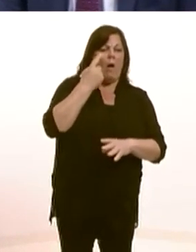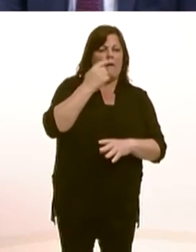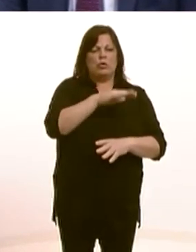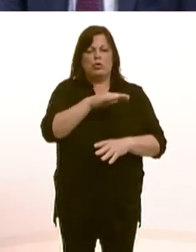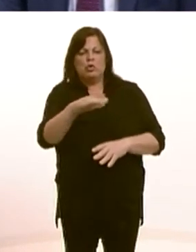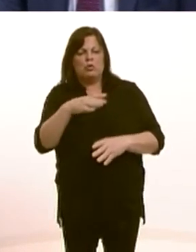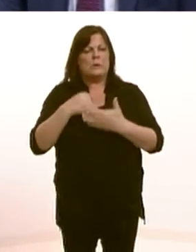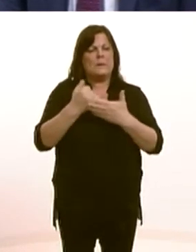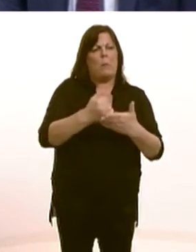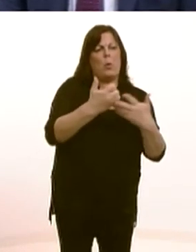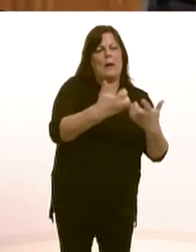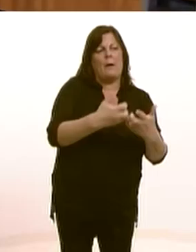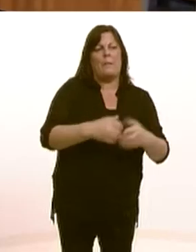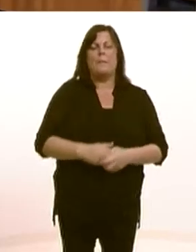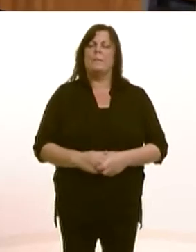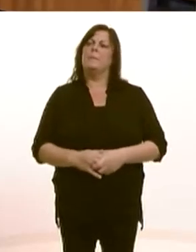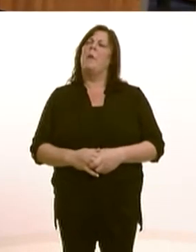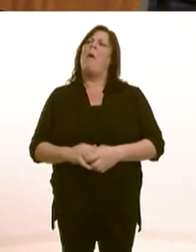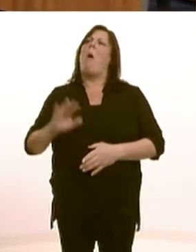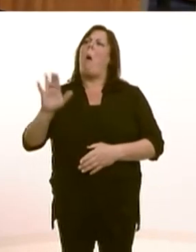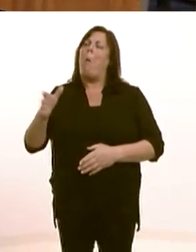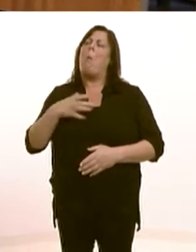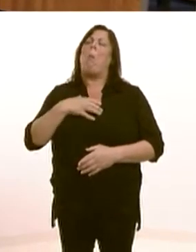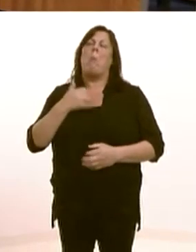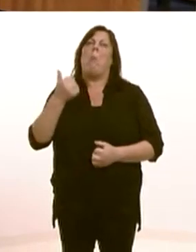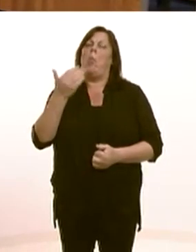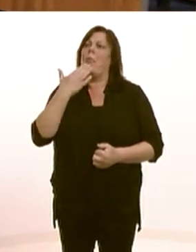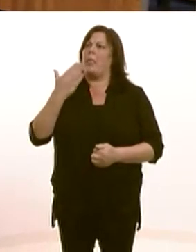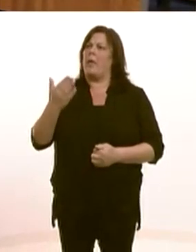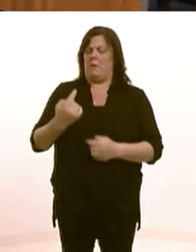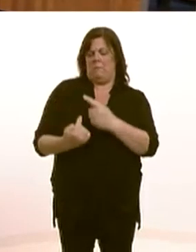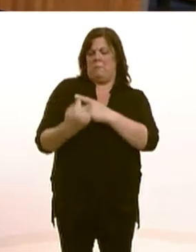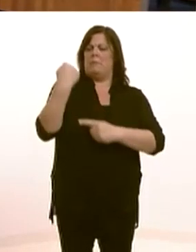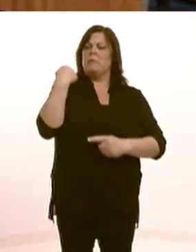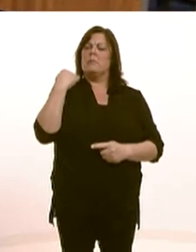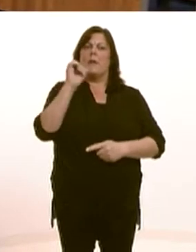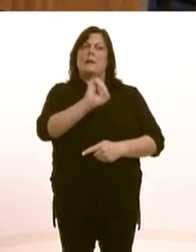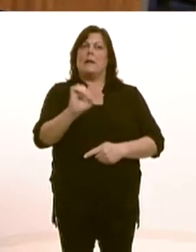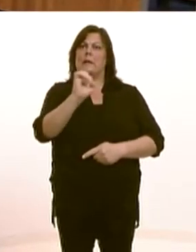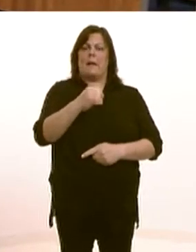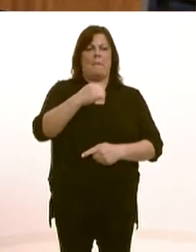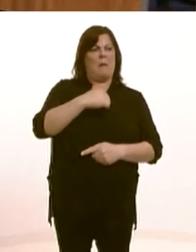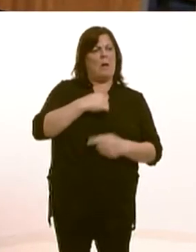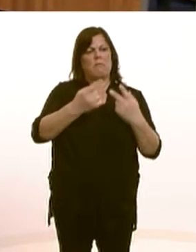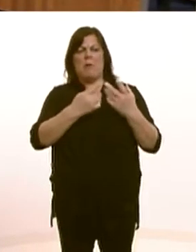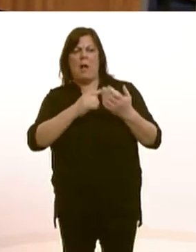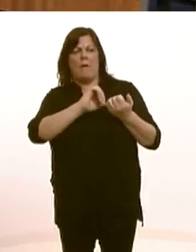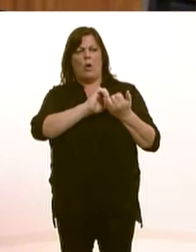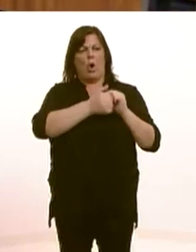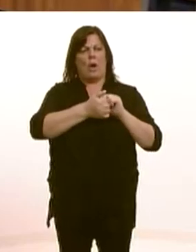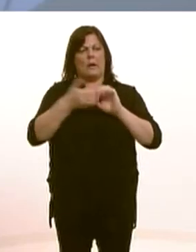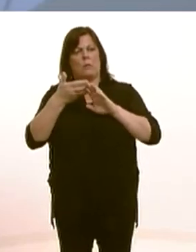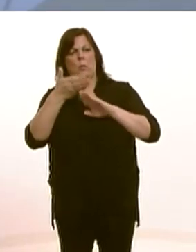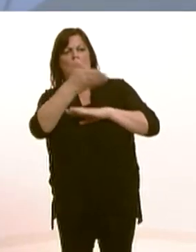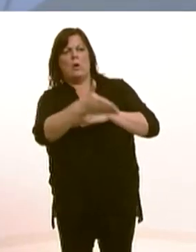Suzy Davies: Well, thank you for that, First Minister. On Saturday, I joined a number of colleagues from here, actually, at Swanseaís Stand as